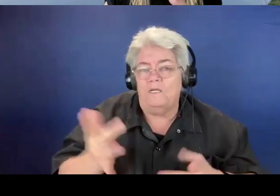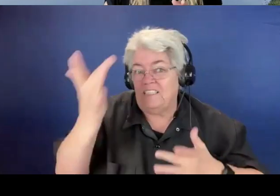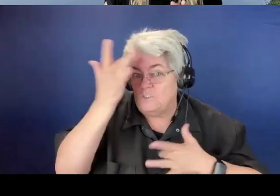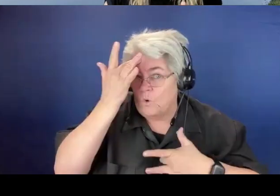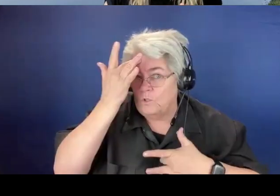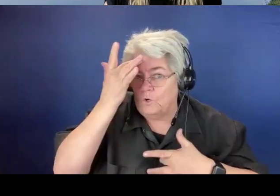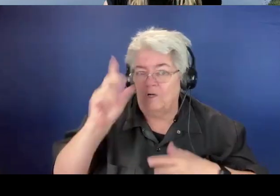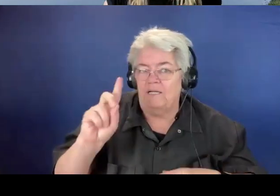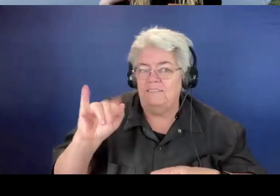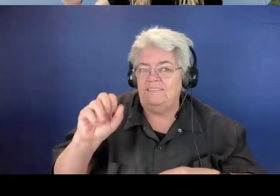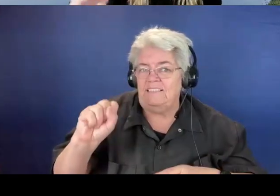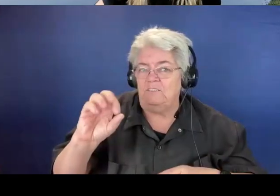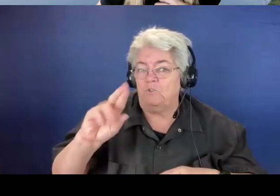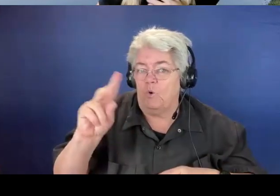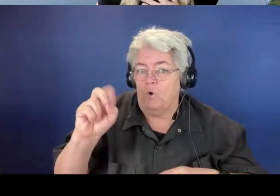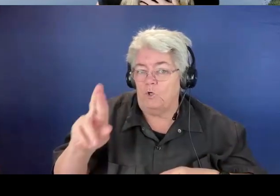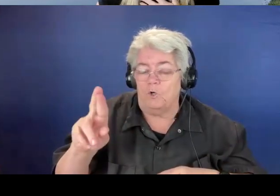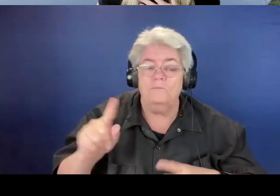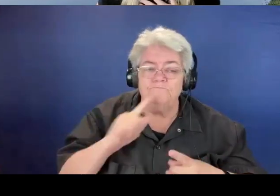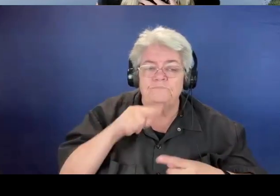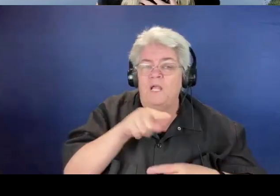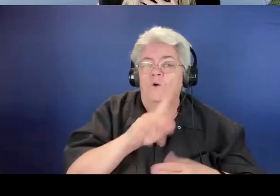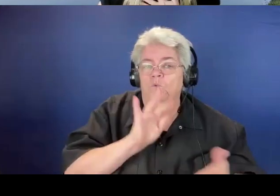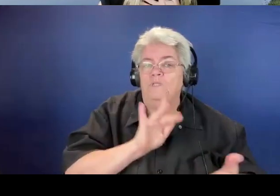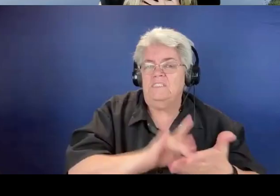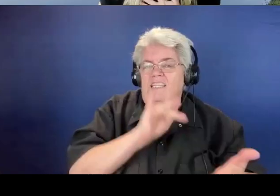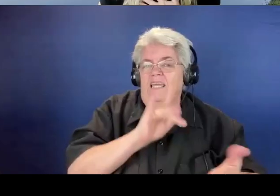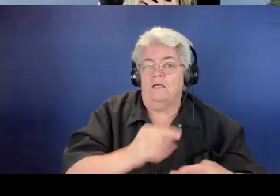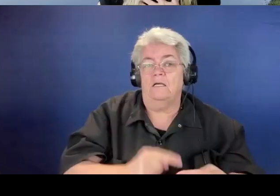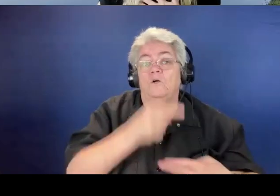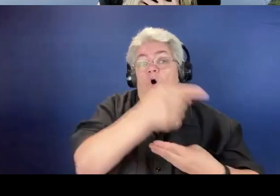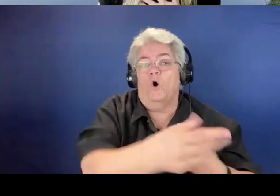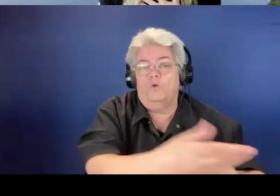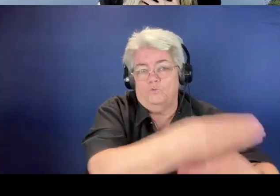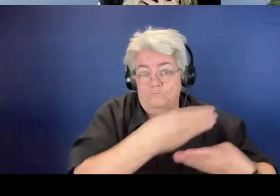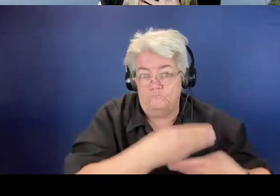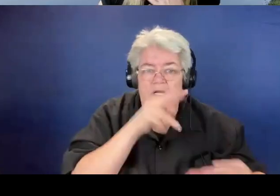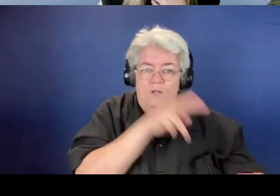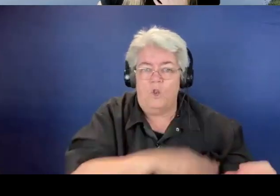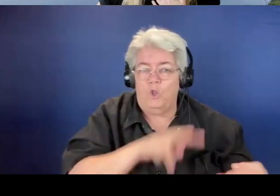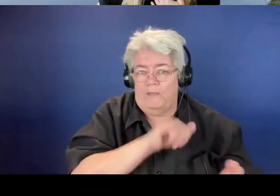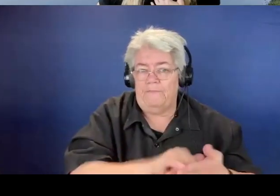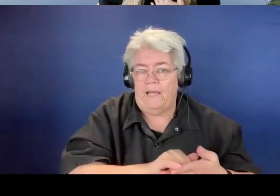links or most of these links will actually take you to where you need to go.